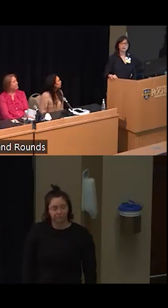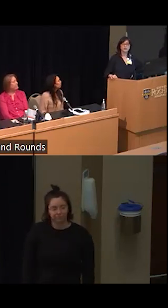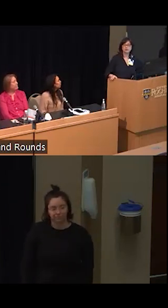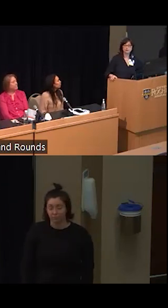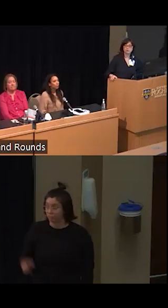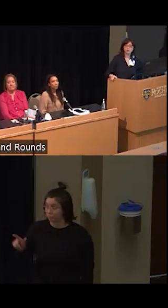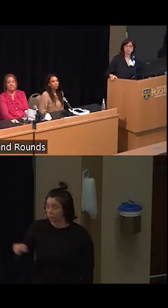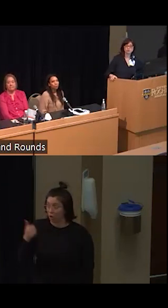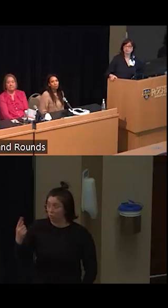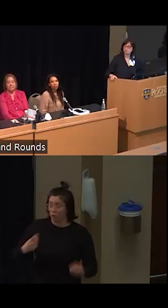any other questions